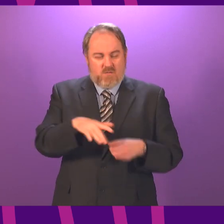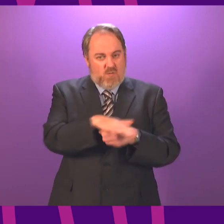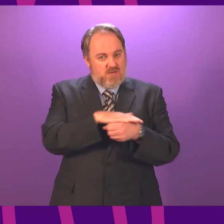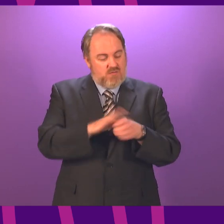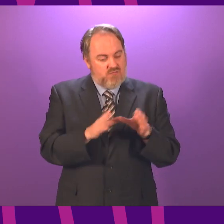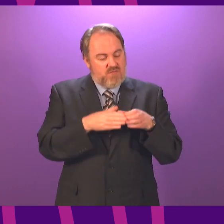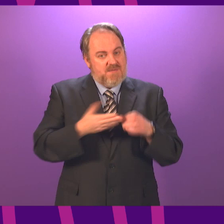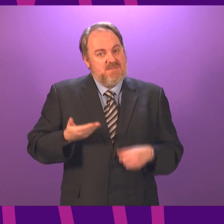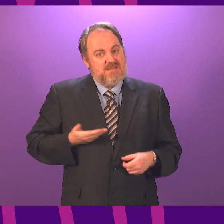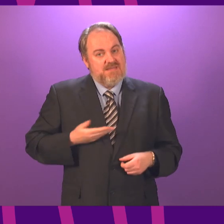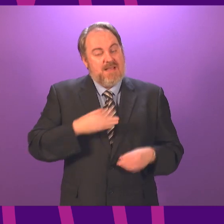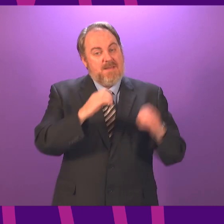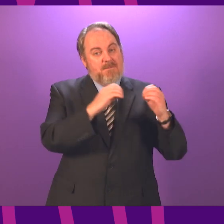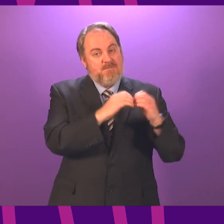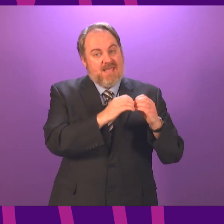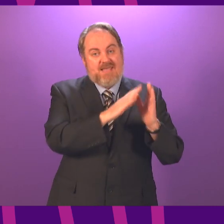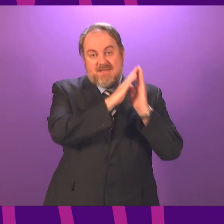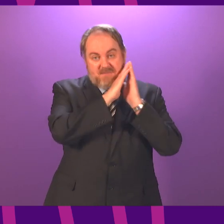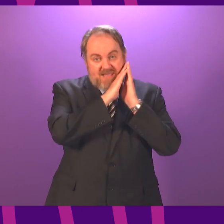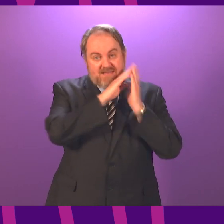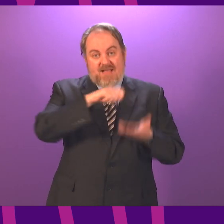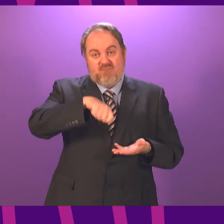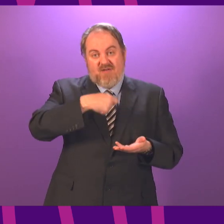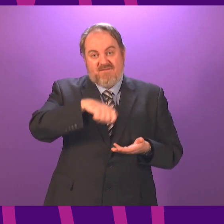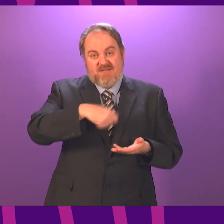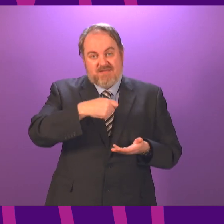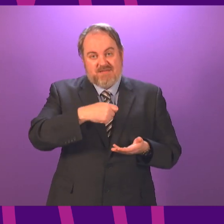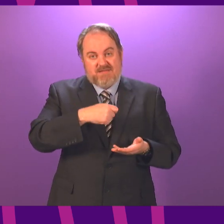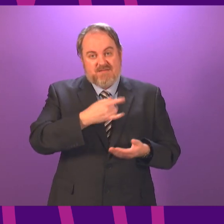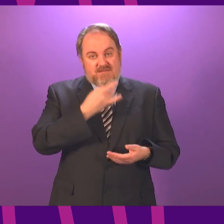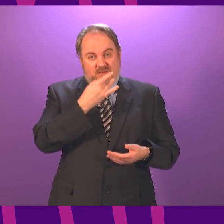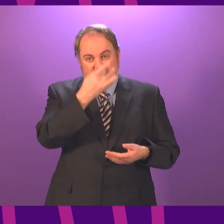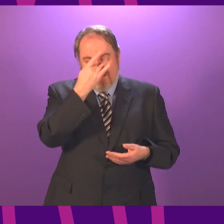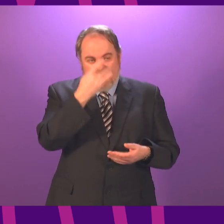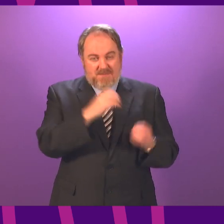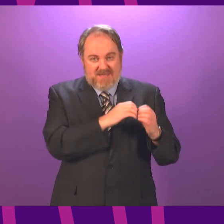the cracks—namely, the bed-and-breakfast sector. It is struggling hugely and is badly